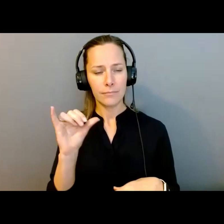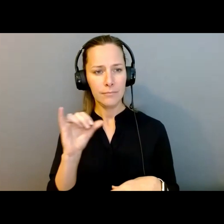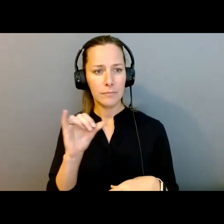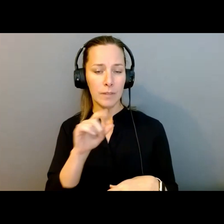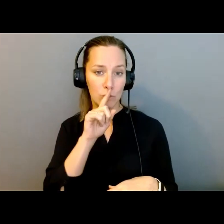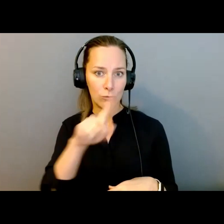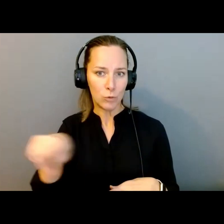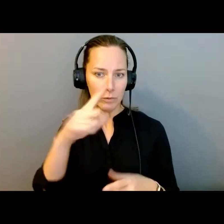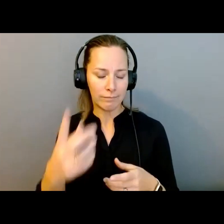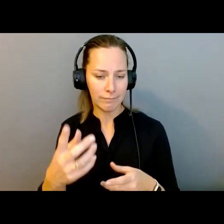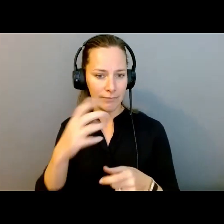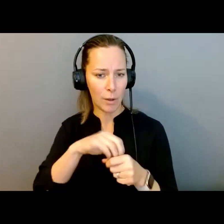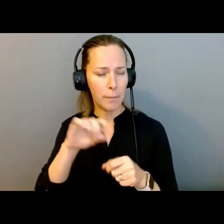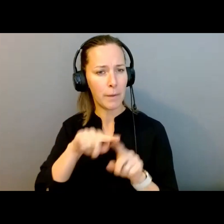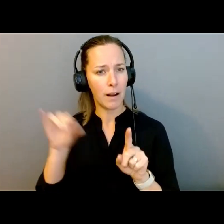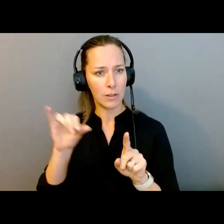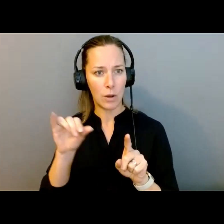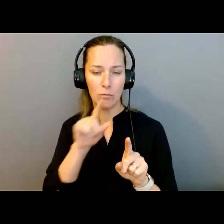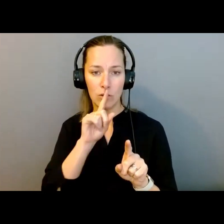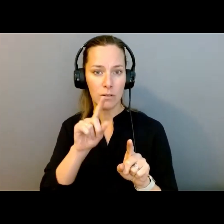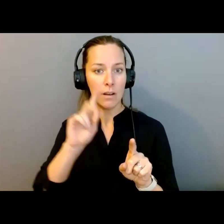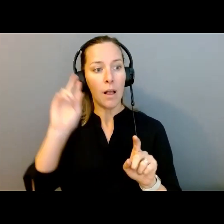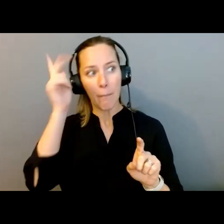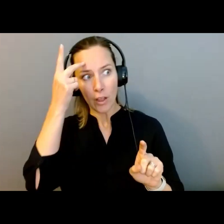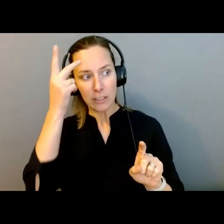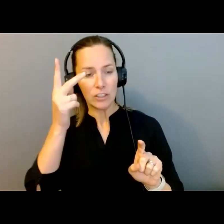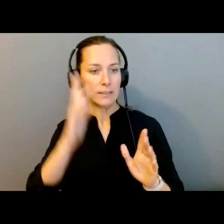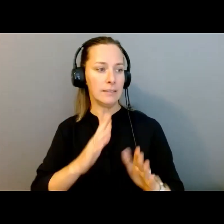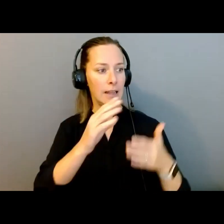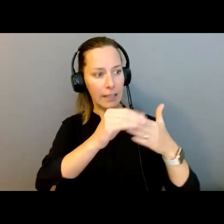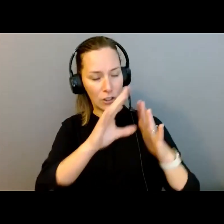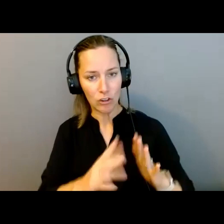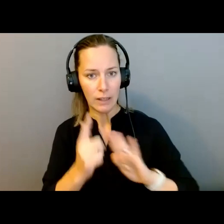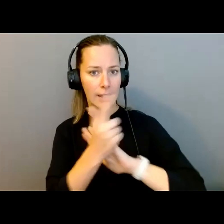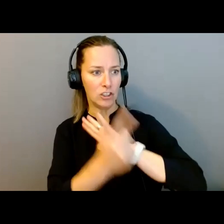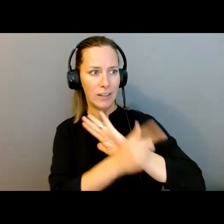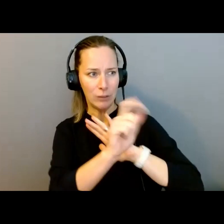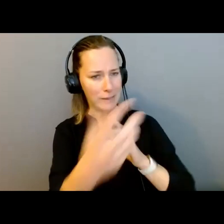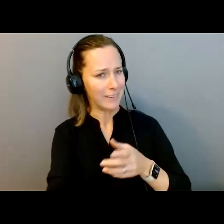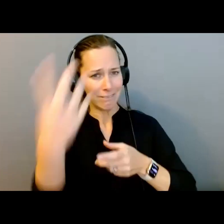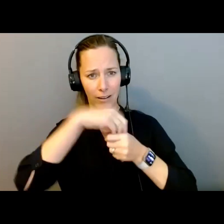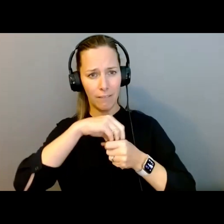involving all sorts of politics and leaders and legislation. And from my experience looking at it,